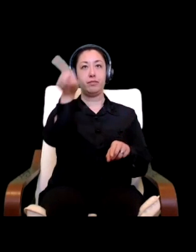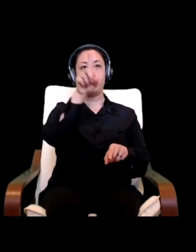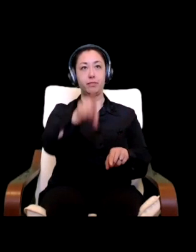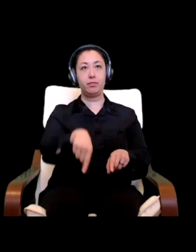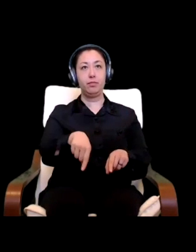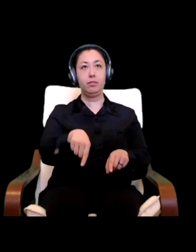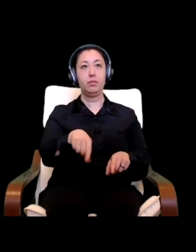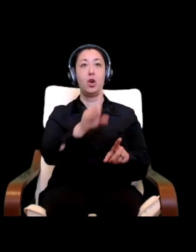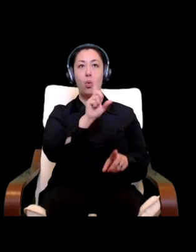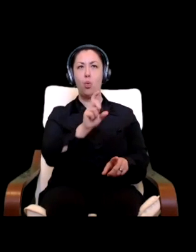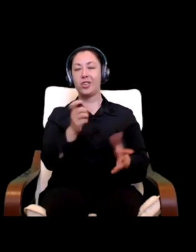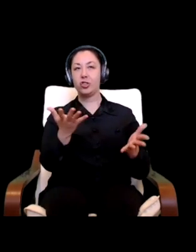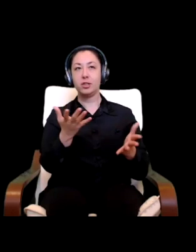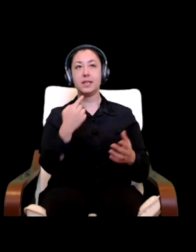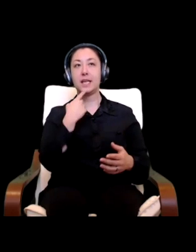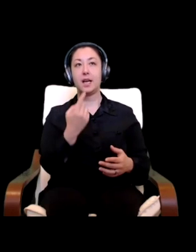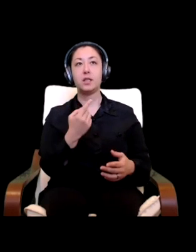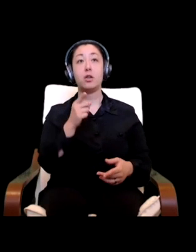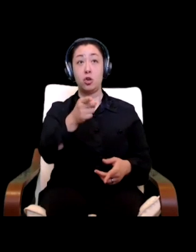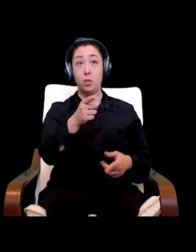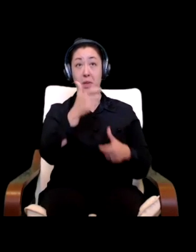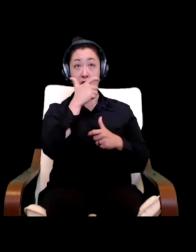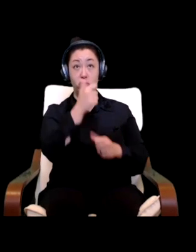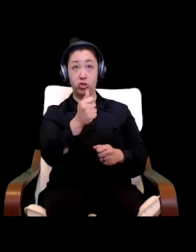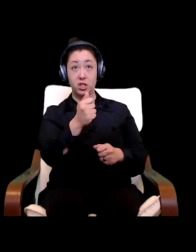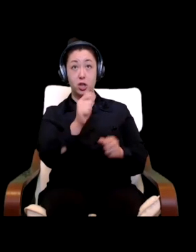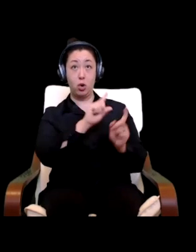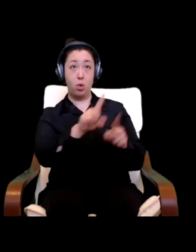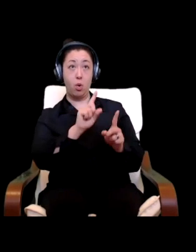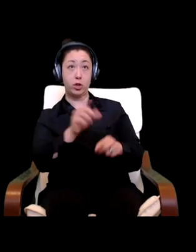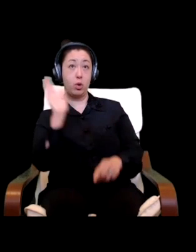The question is, would you be interested in attending a presentation focusing on